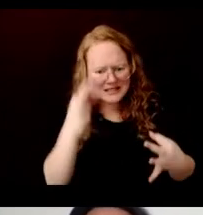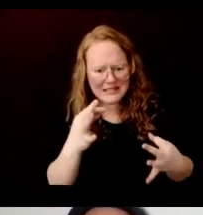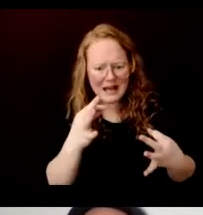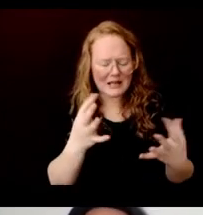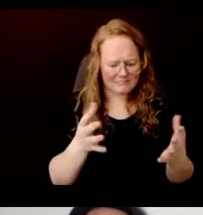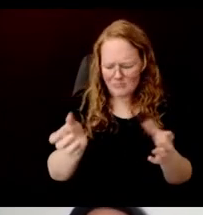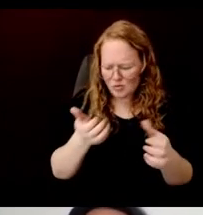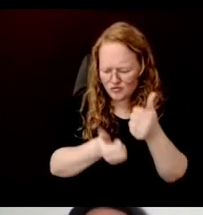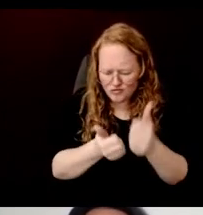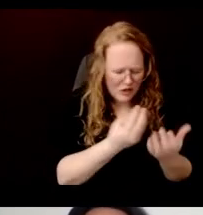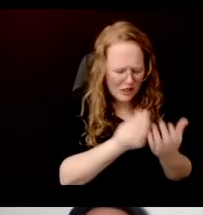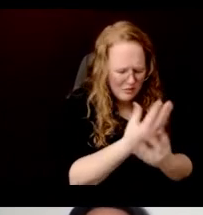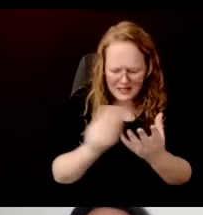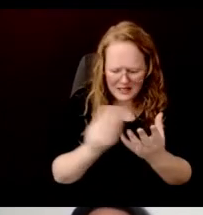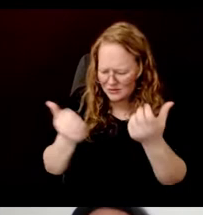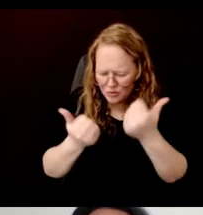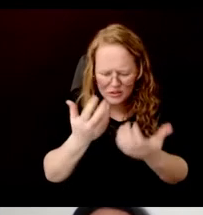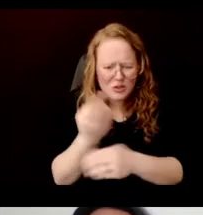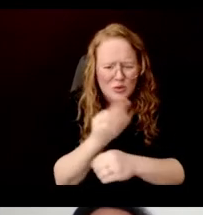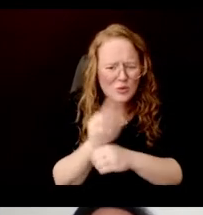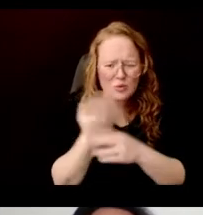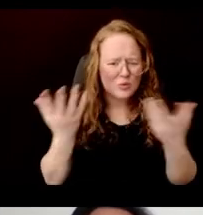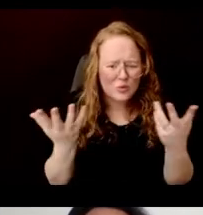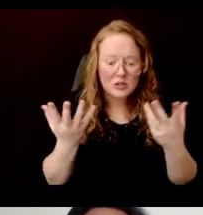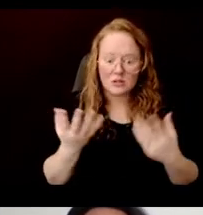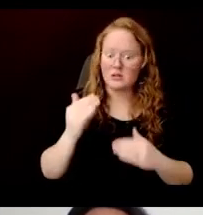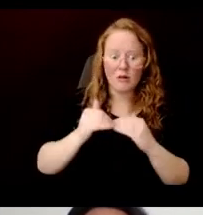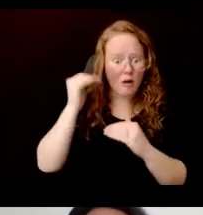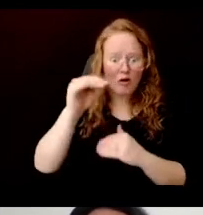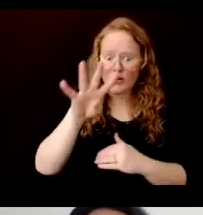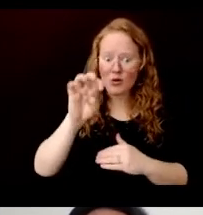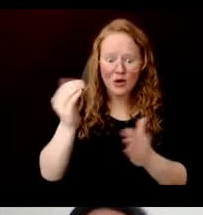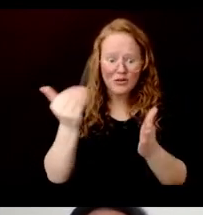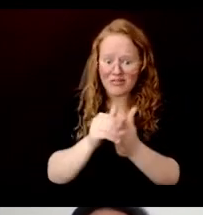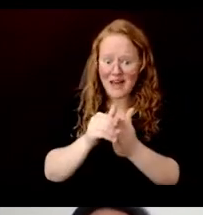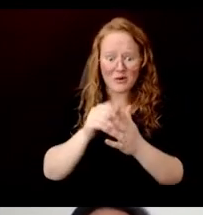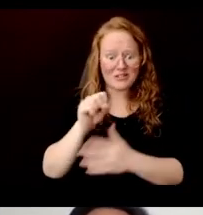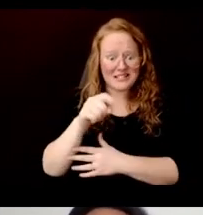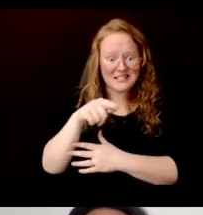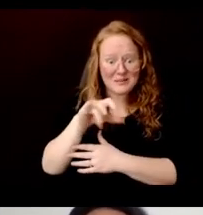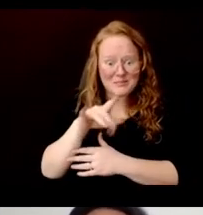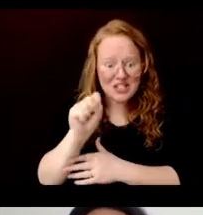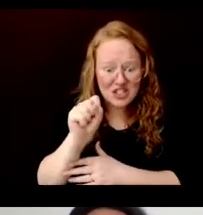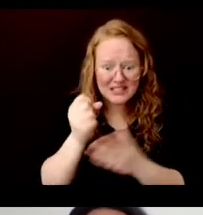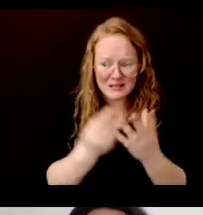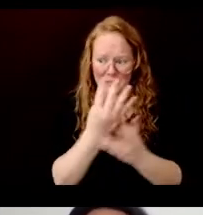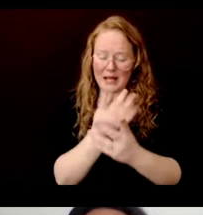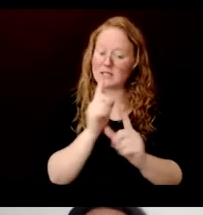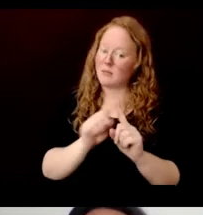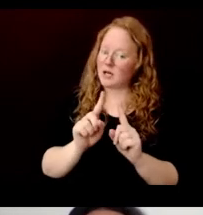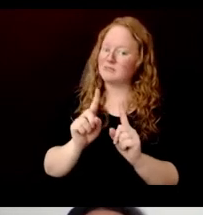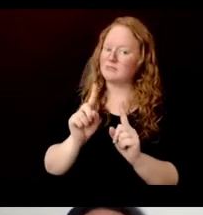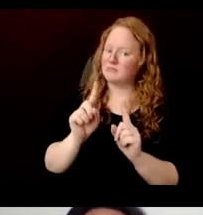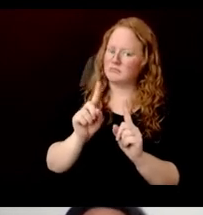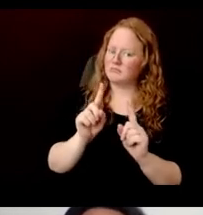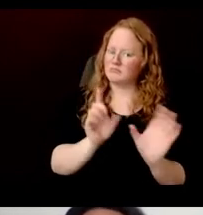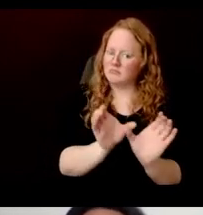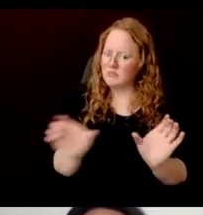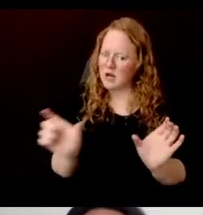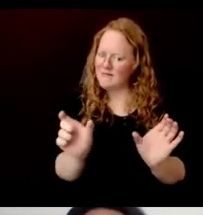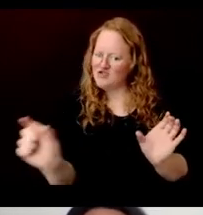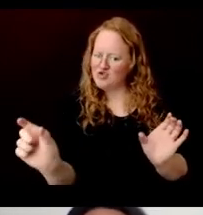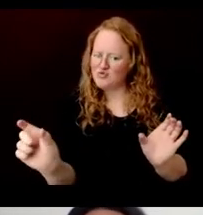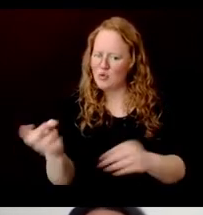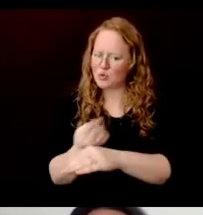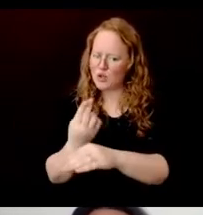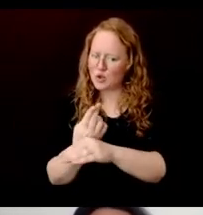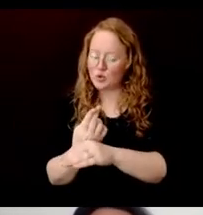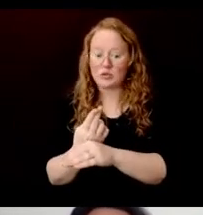There are over 400,000 species of plants but only a select few (only around 3,000) are used for fiber, and only a few dozen have been used in traditional paper making.